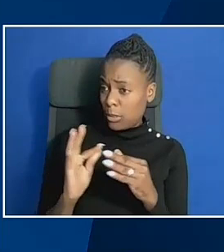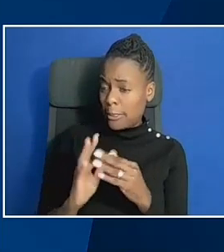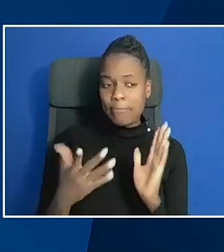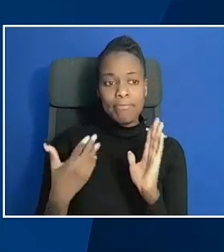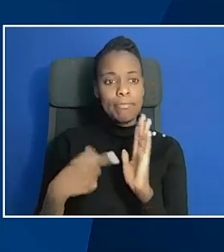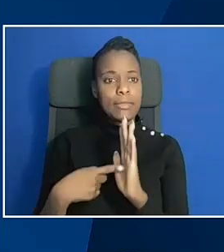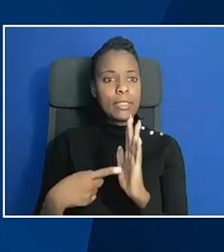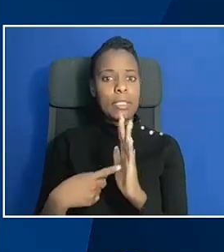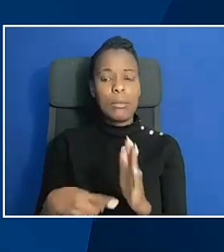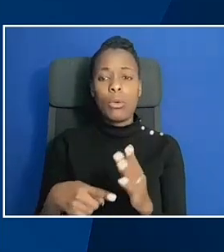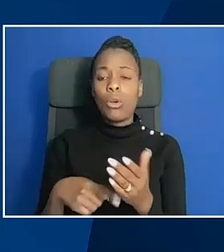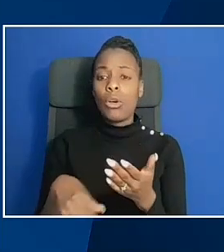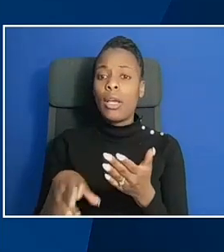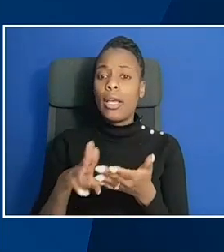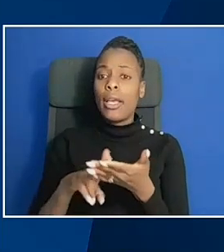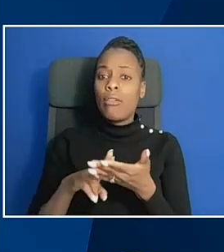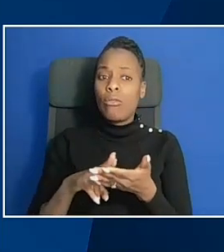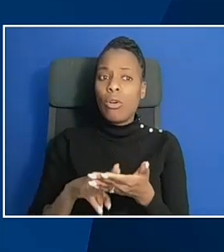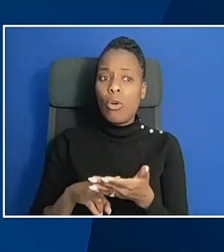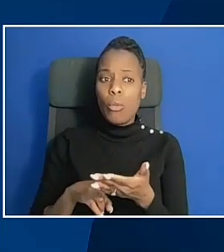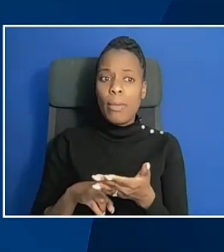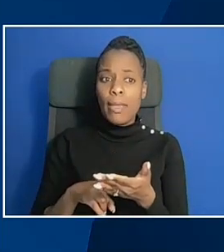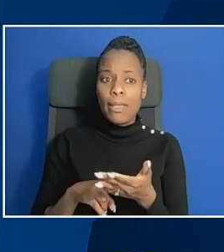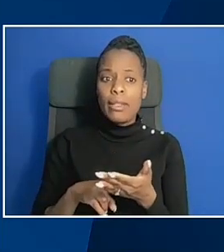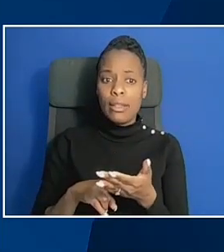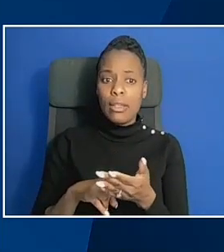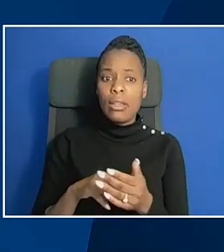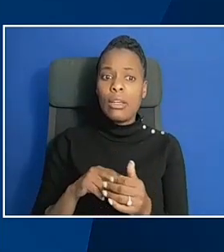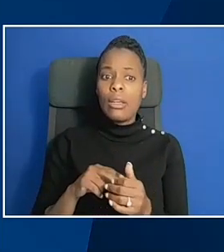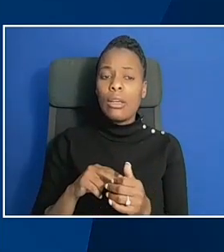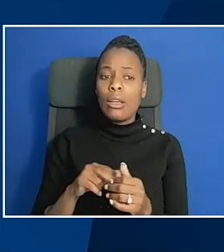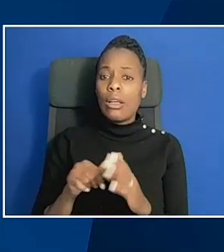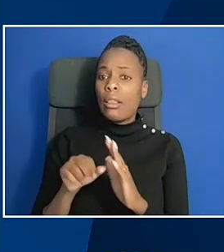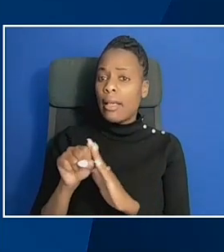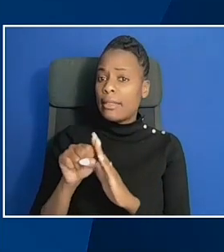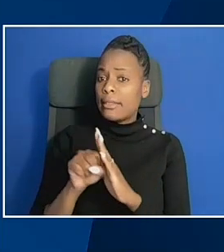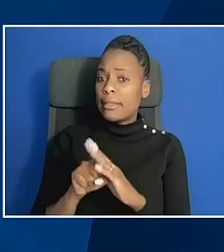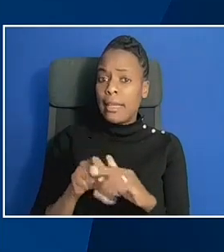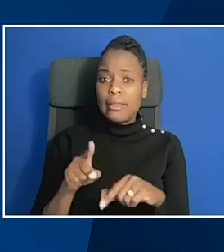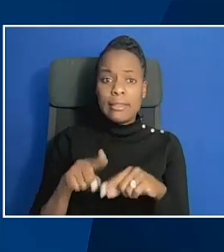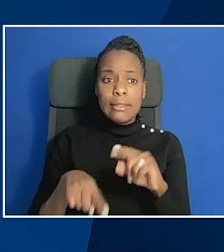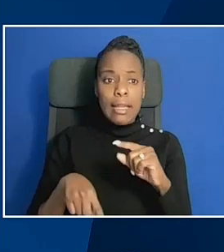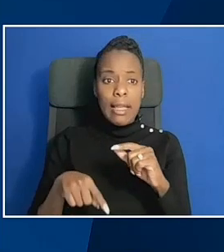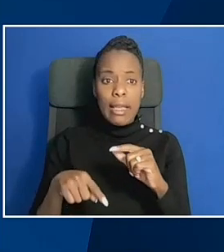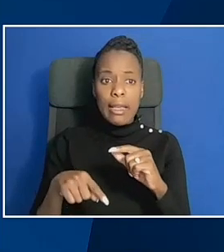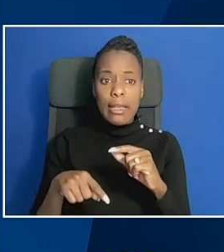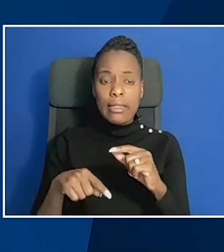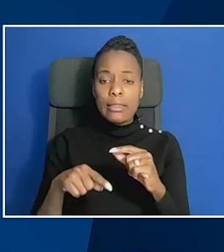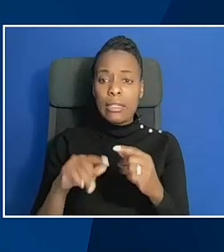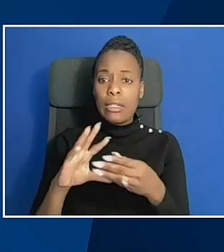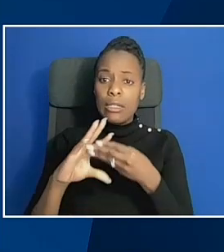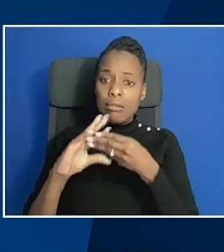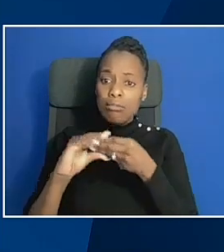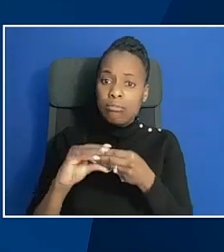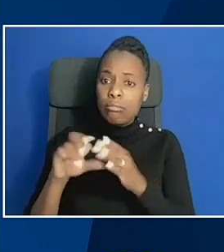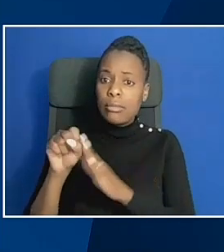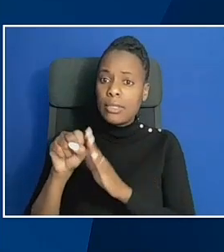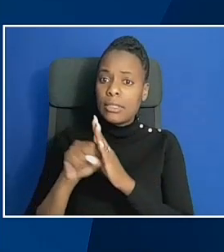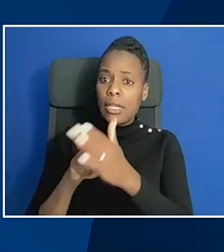3, that states may not collapse state authorization onto accreditation or is it